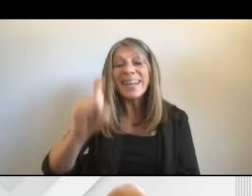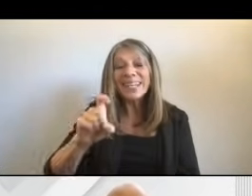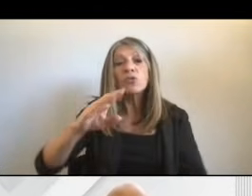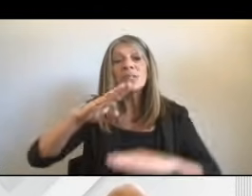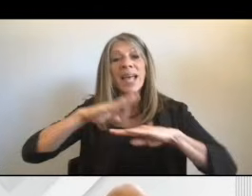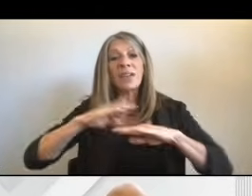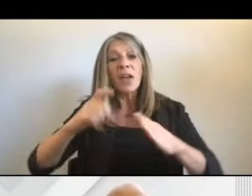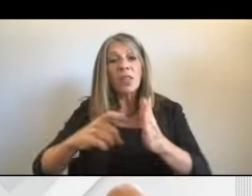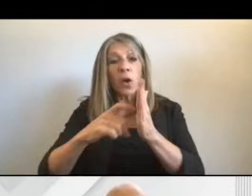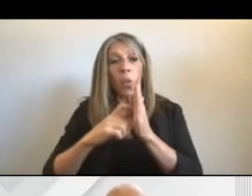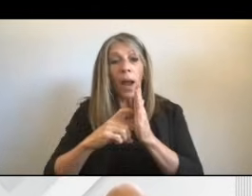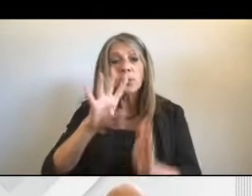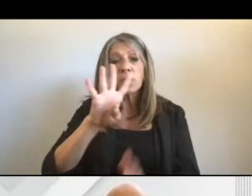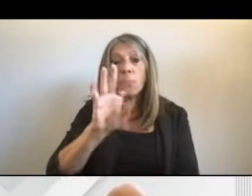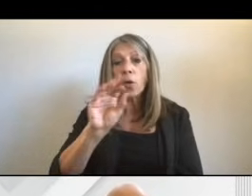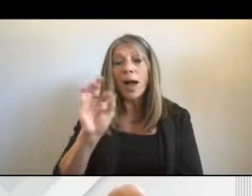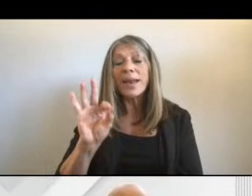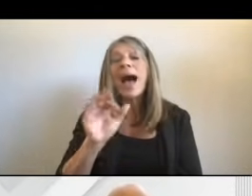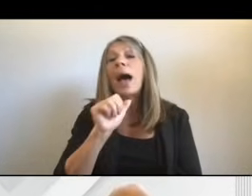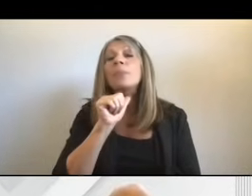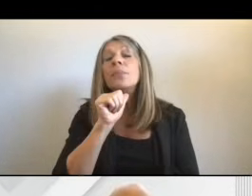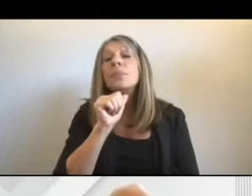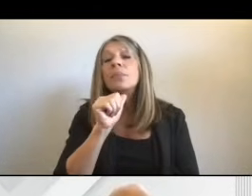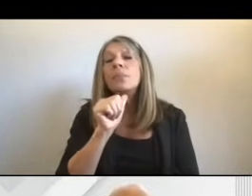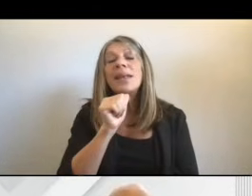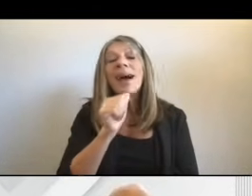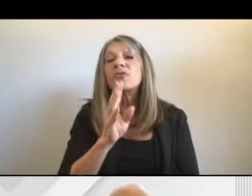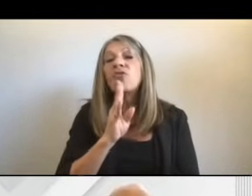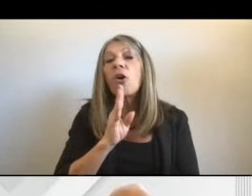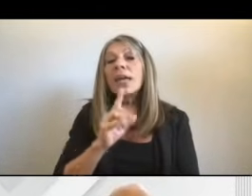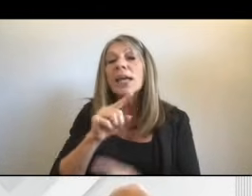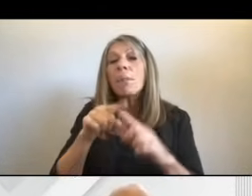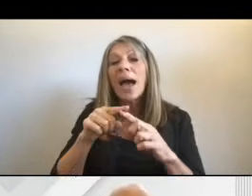talking about handrails and not guardrails. I want to make sure that's clear as well.